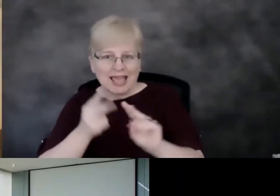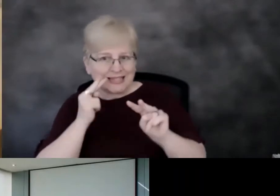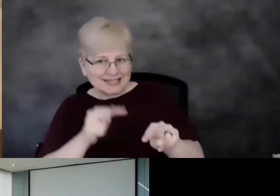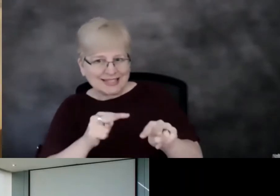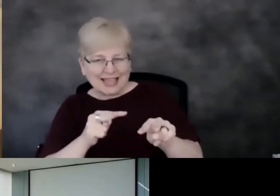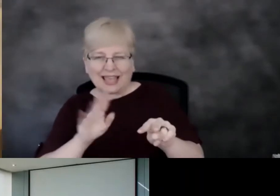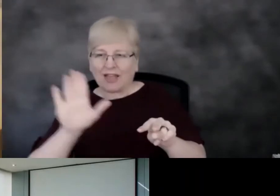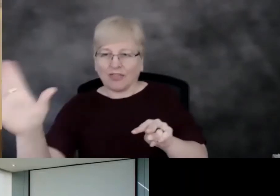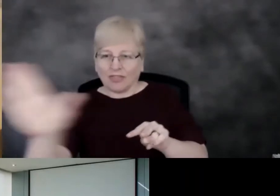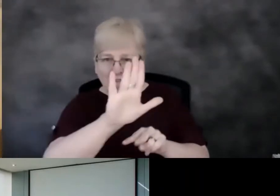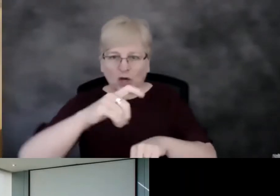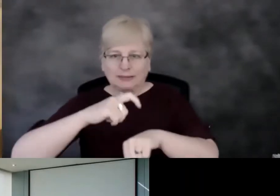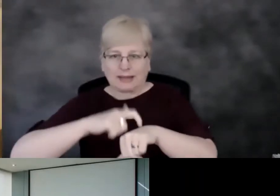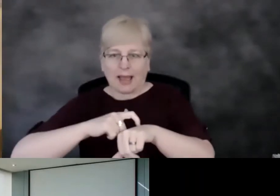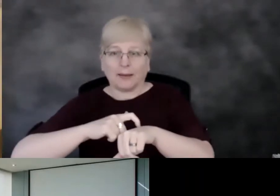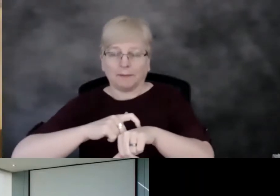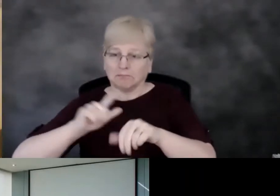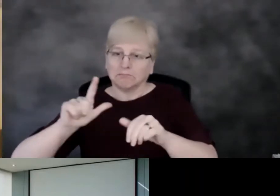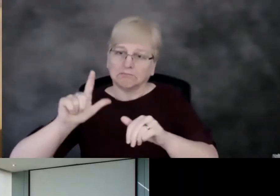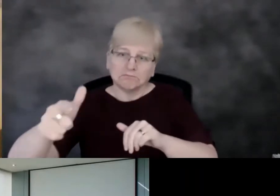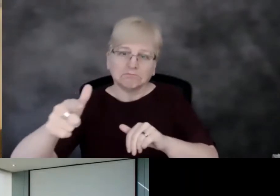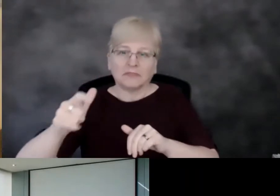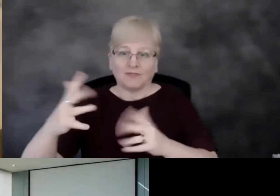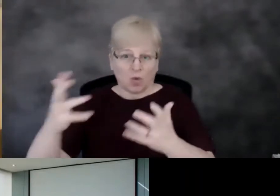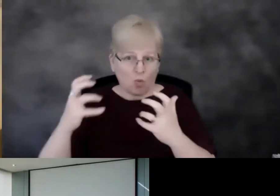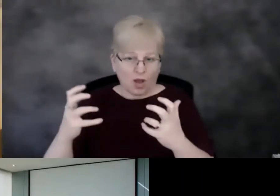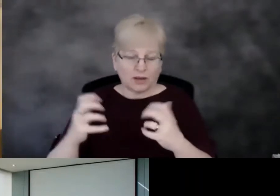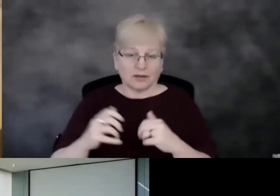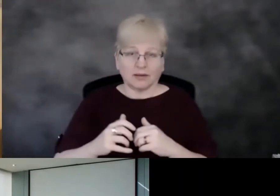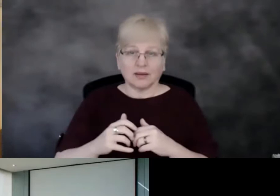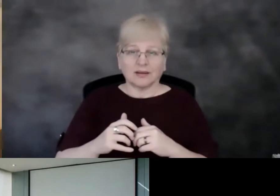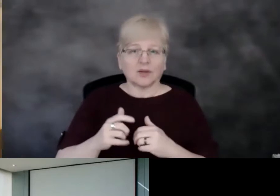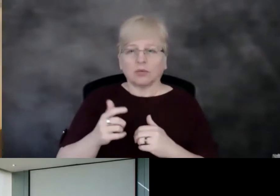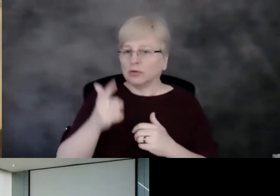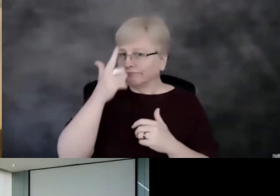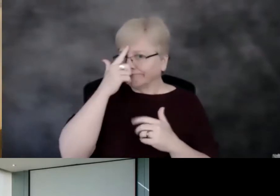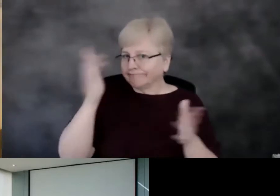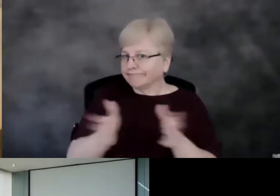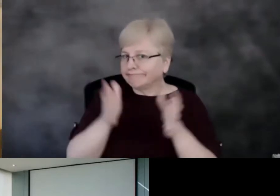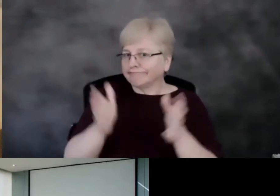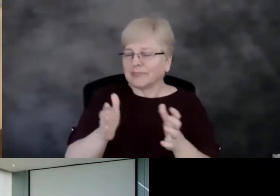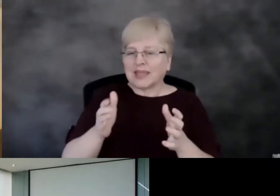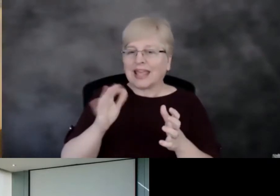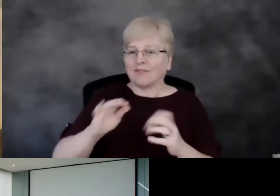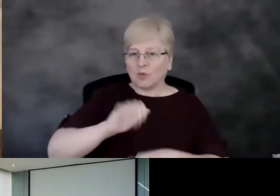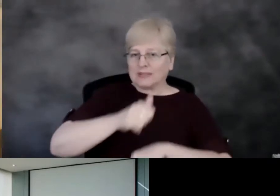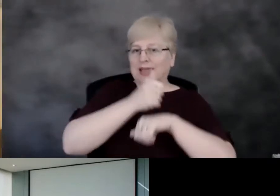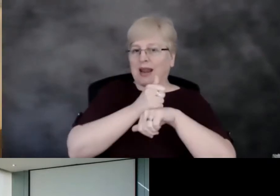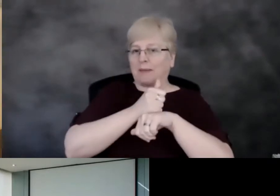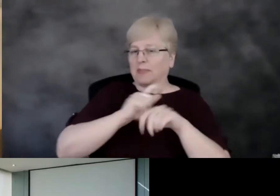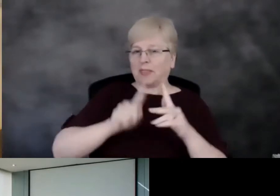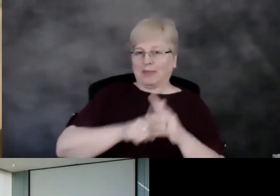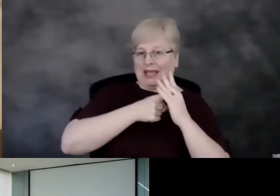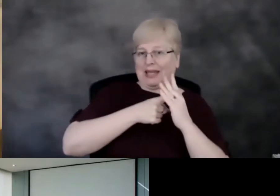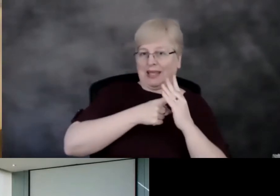16:11:37 We encourage, whether you do it at the outset, and whether you do it just using